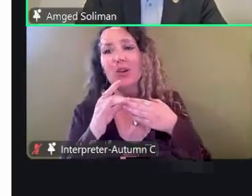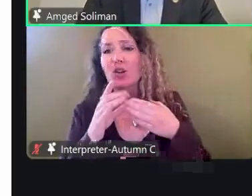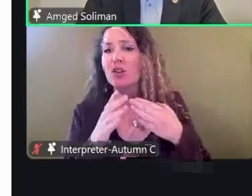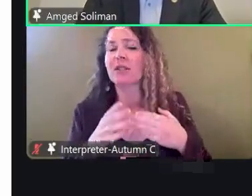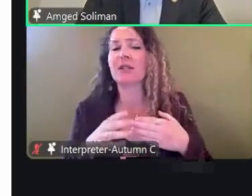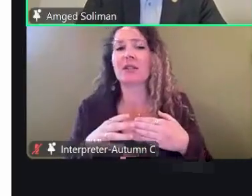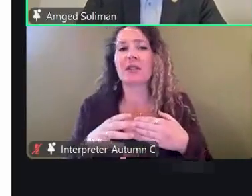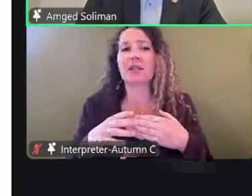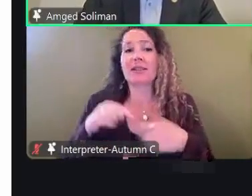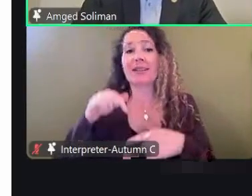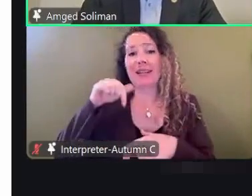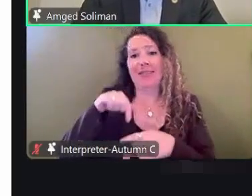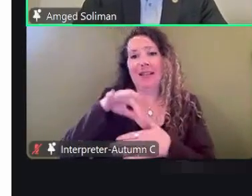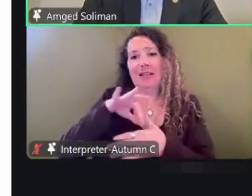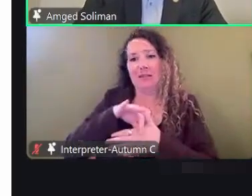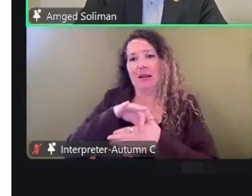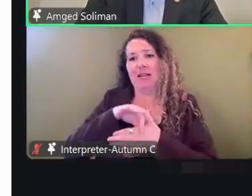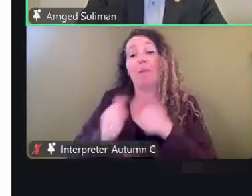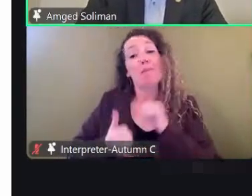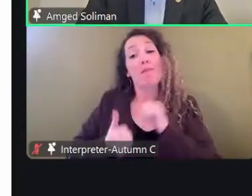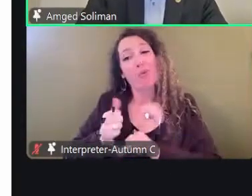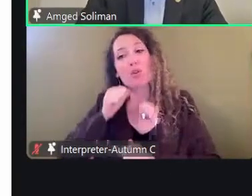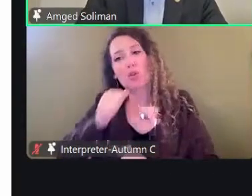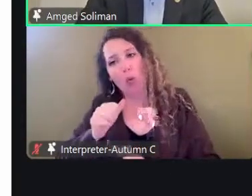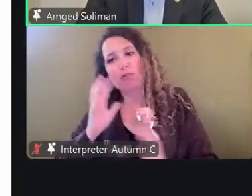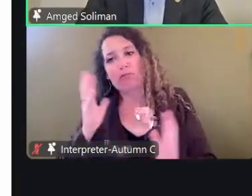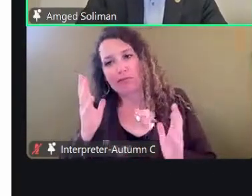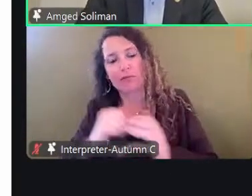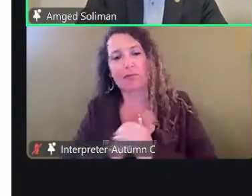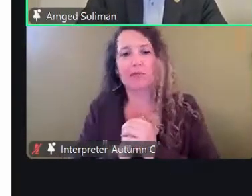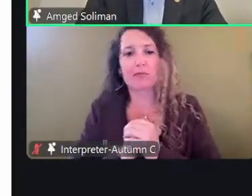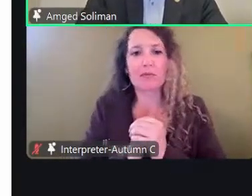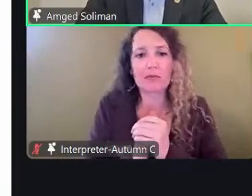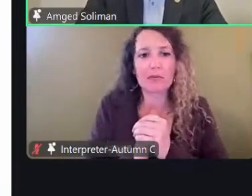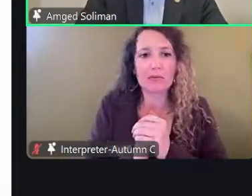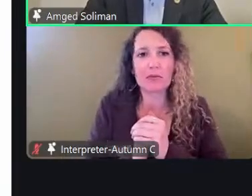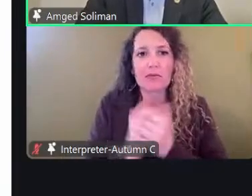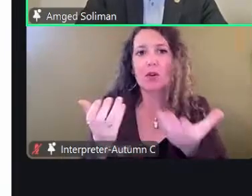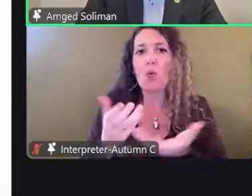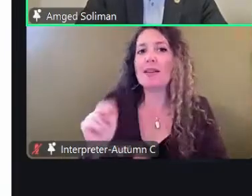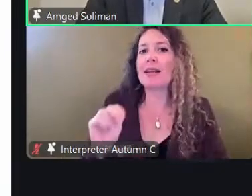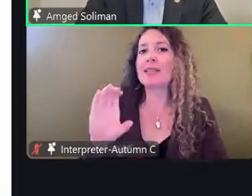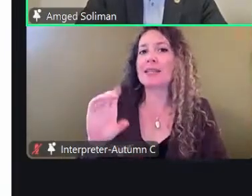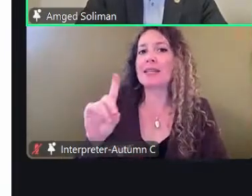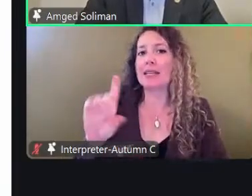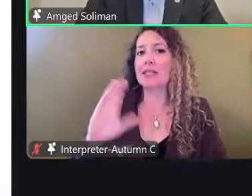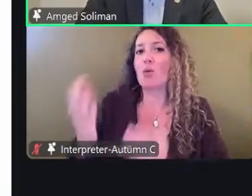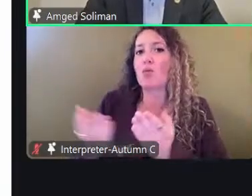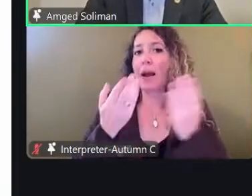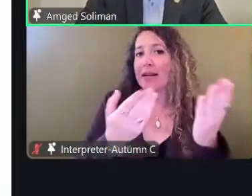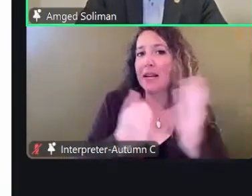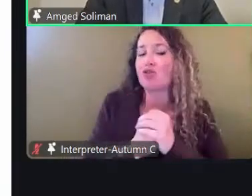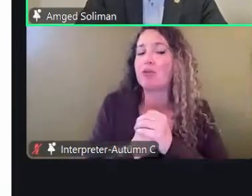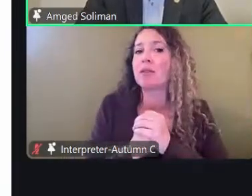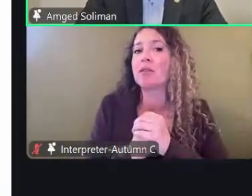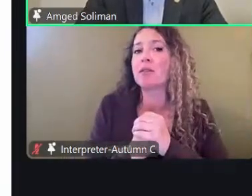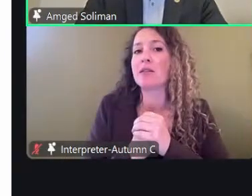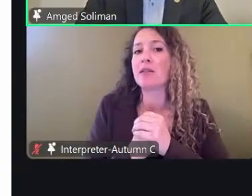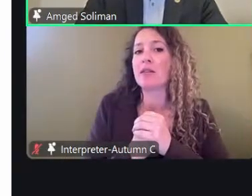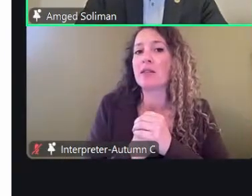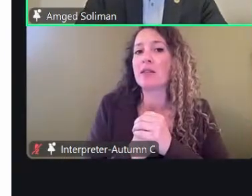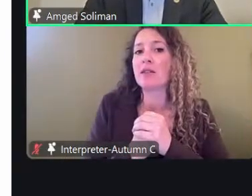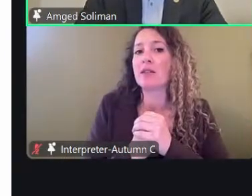most do not, so what is NCD's recommendation? NCD's recommendation is that standard